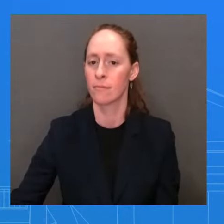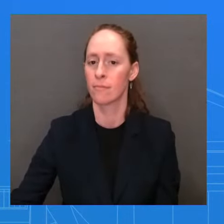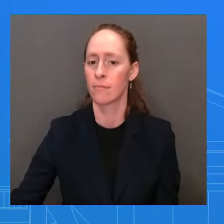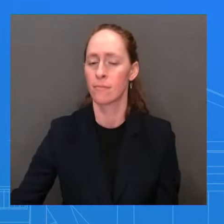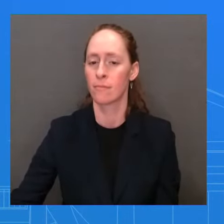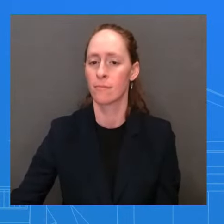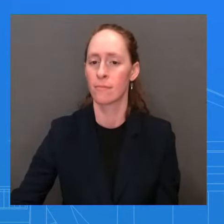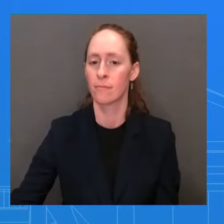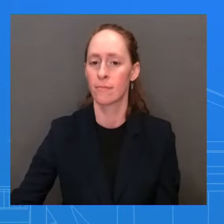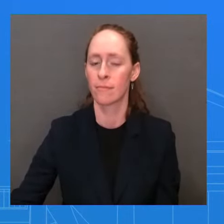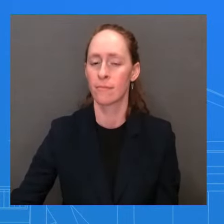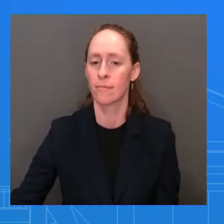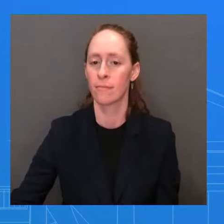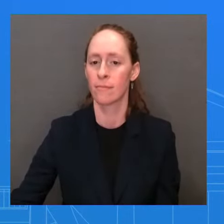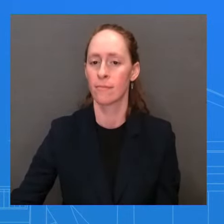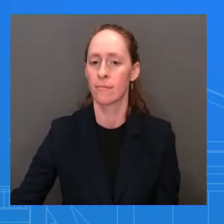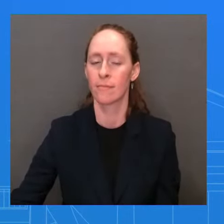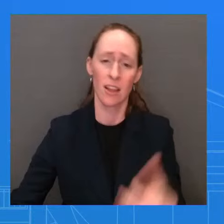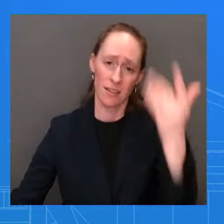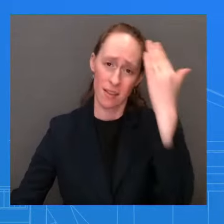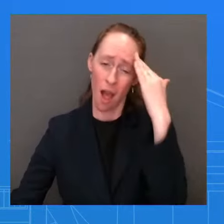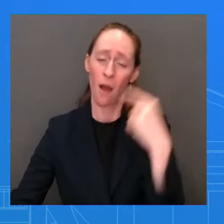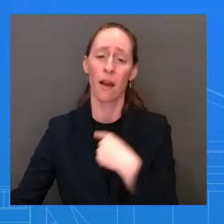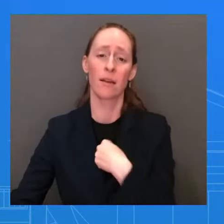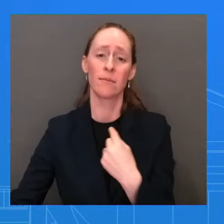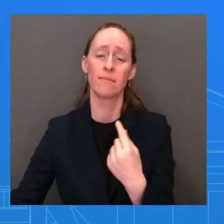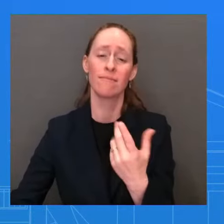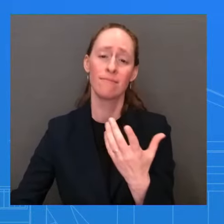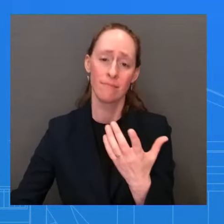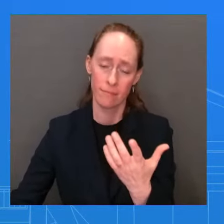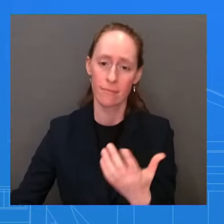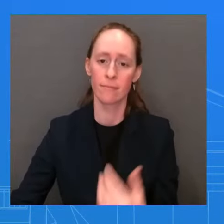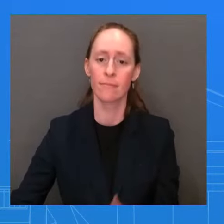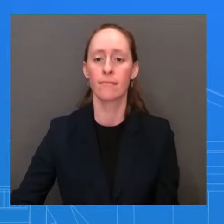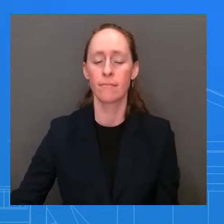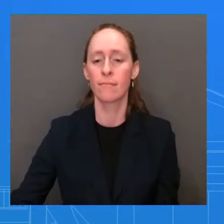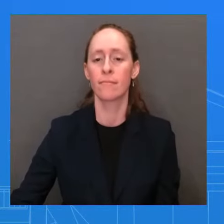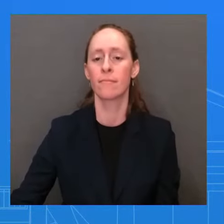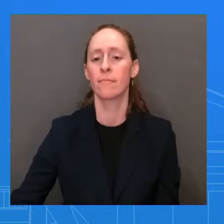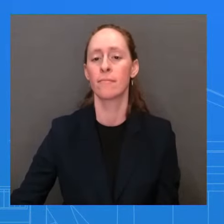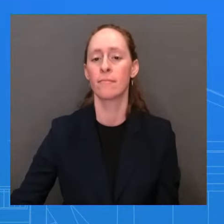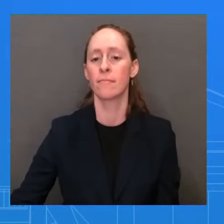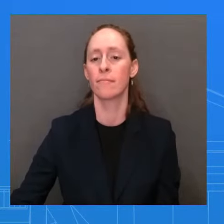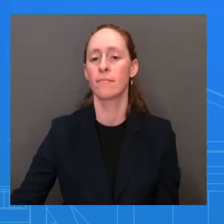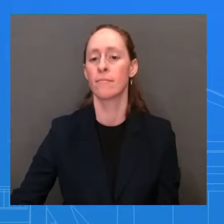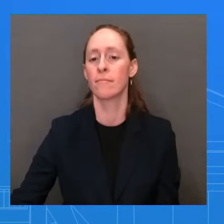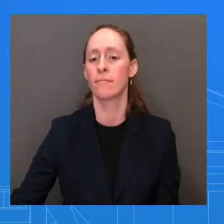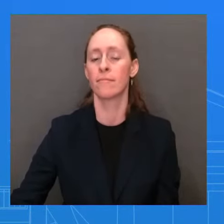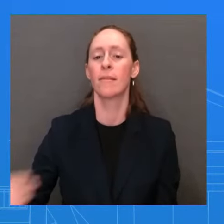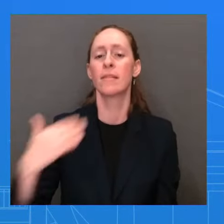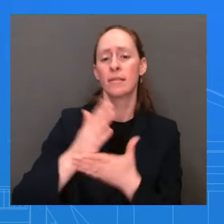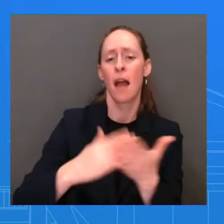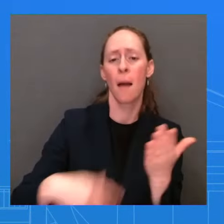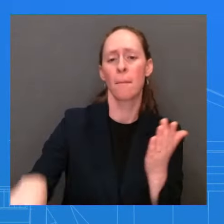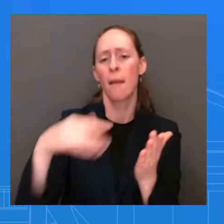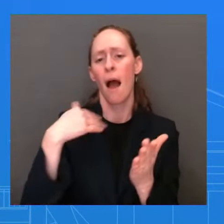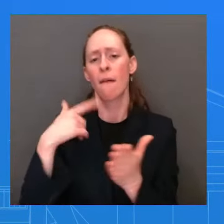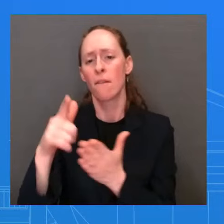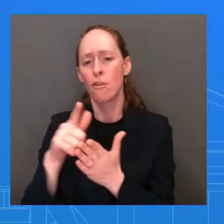the law does provide for limited involvement from some select officials. And so, I don't have any announcement to make on --